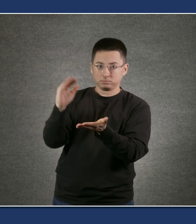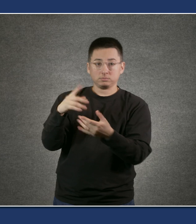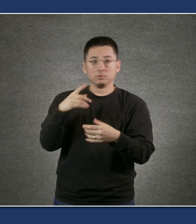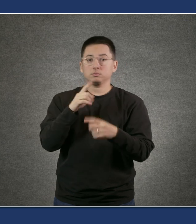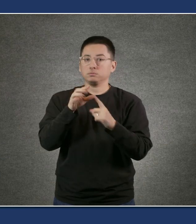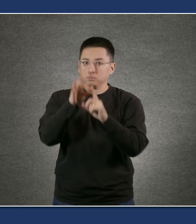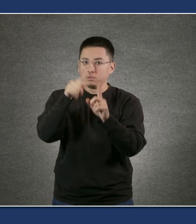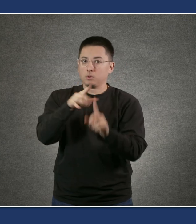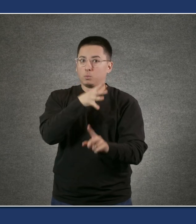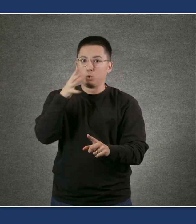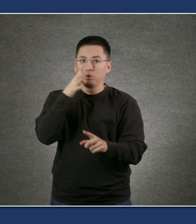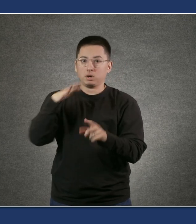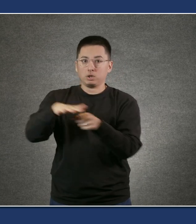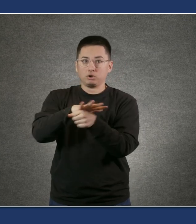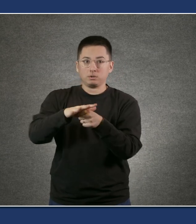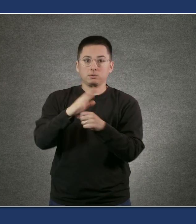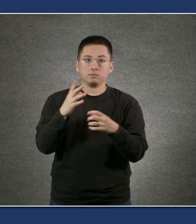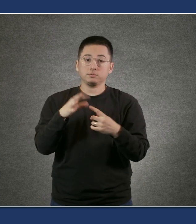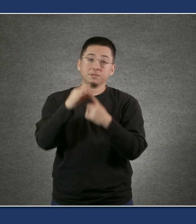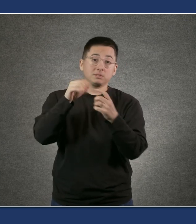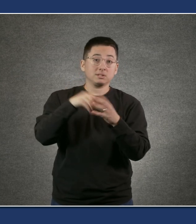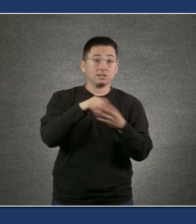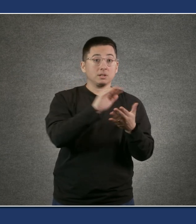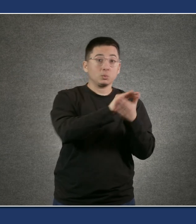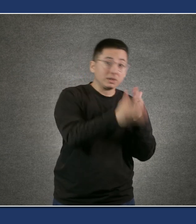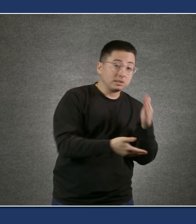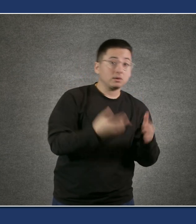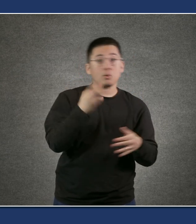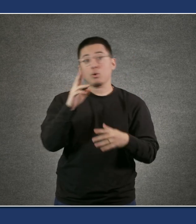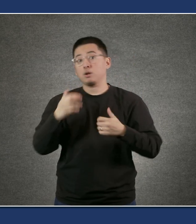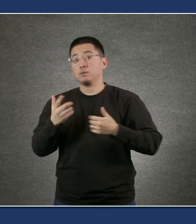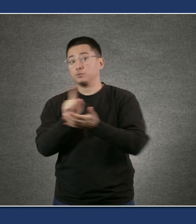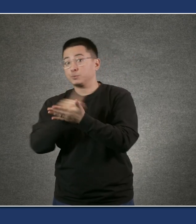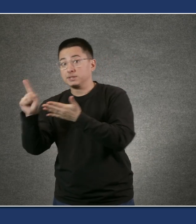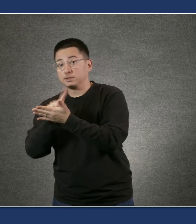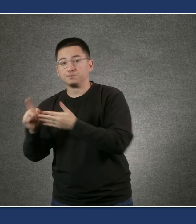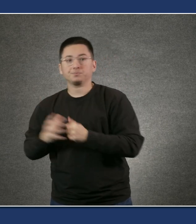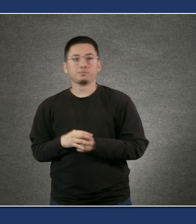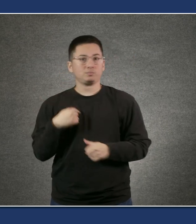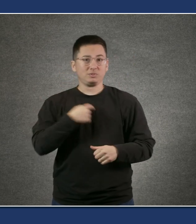We had to dream big, and it appeared we had good reason to believe that critical, practical results